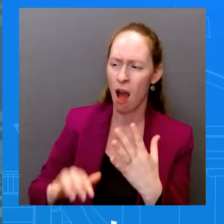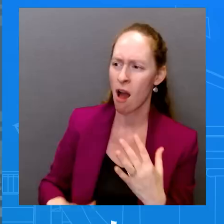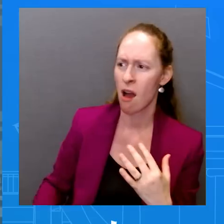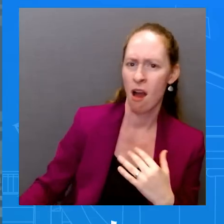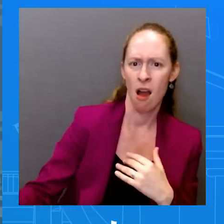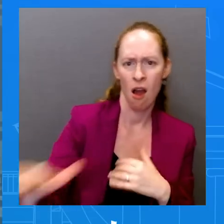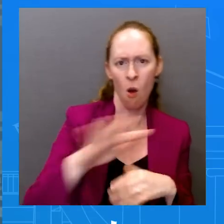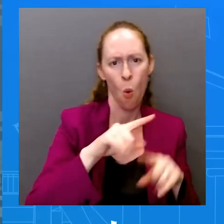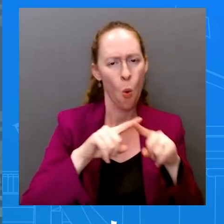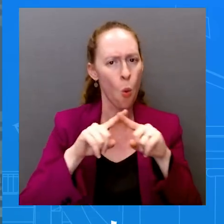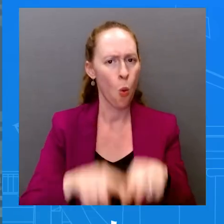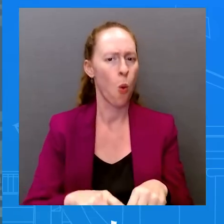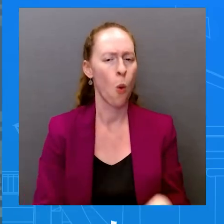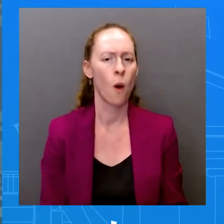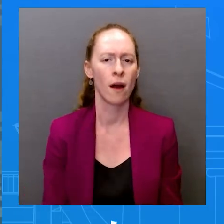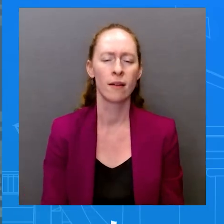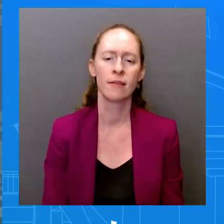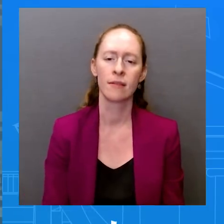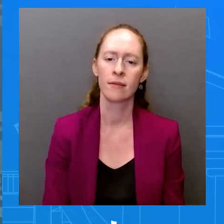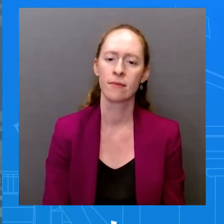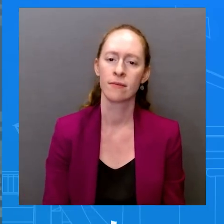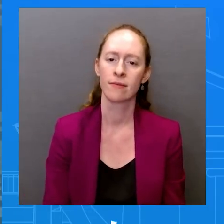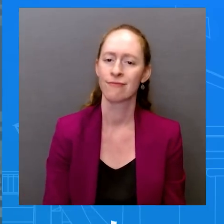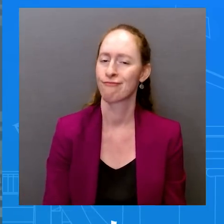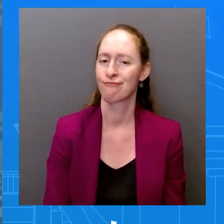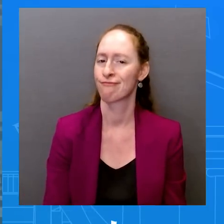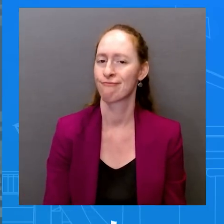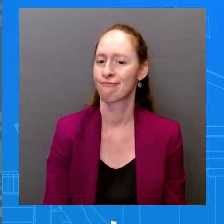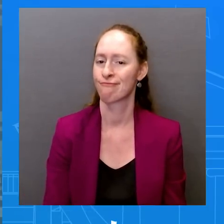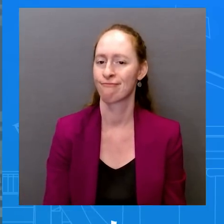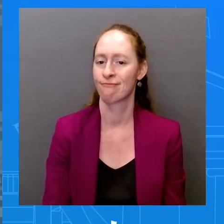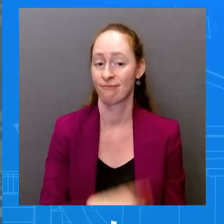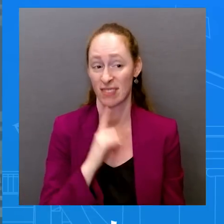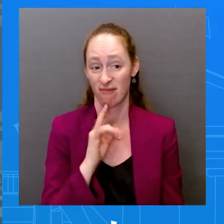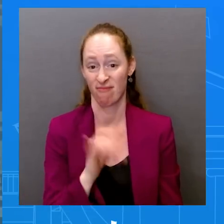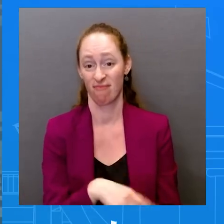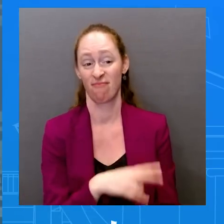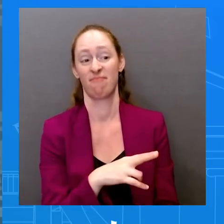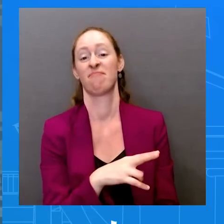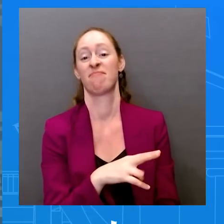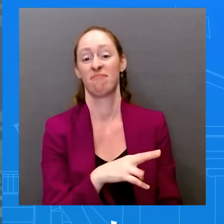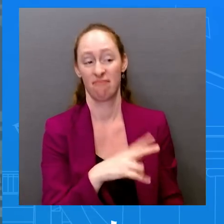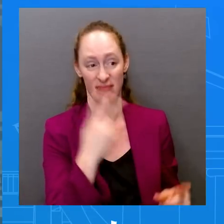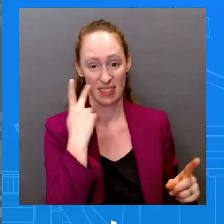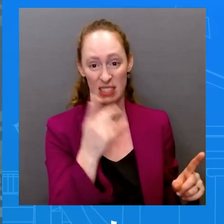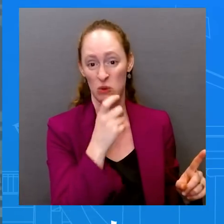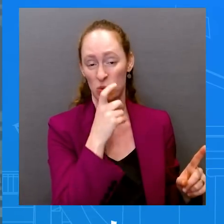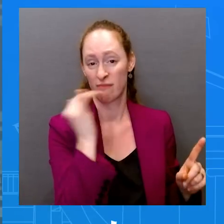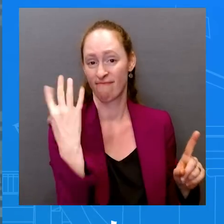about Kevin McCarthy's agenda and how it does not stand for the American people. The Press: Last question, very quickly: